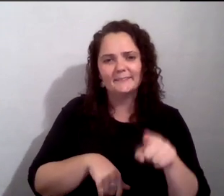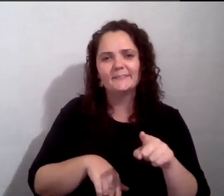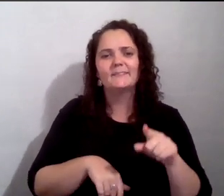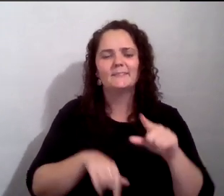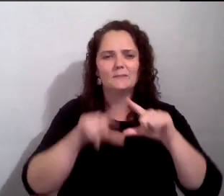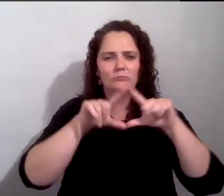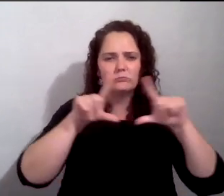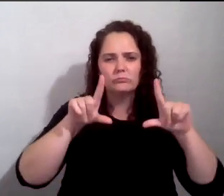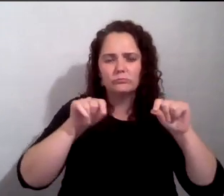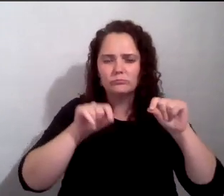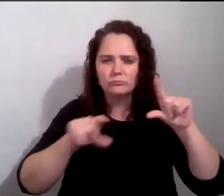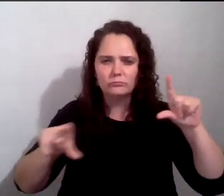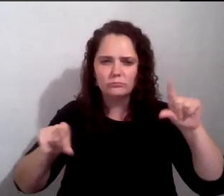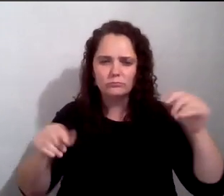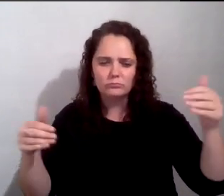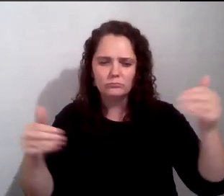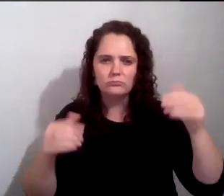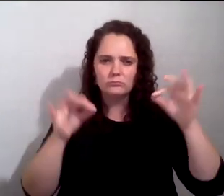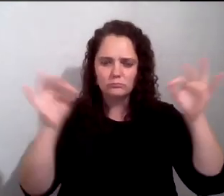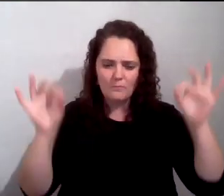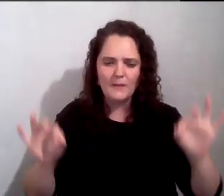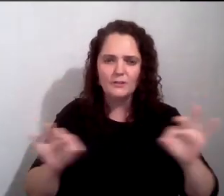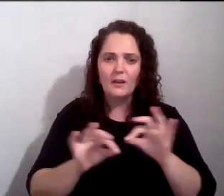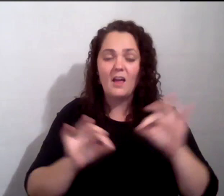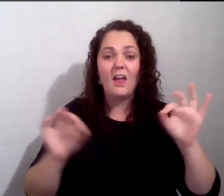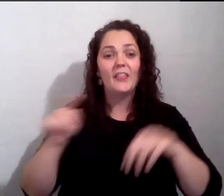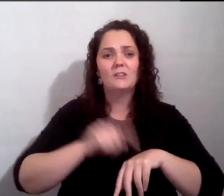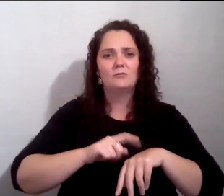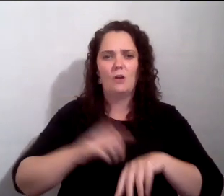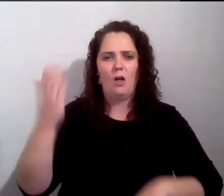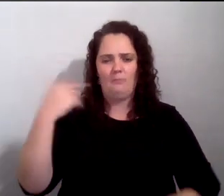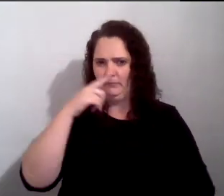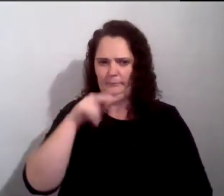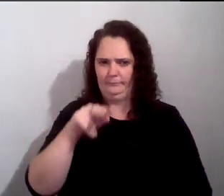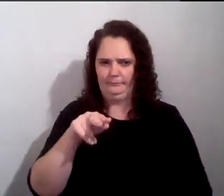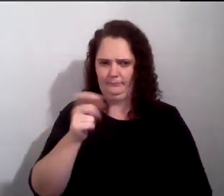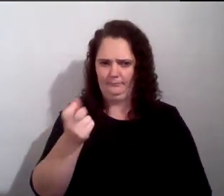these avalanche geometric abstracts very poorly received really and it's